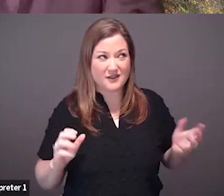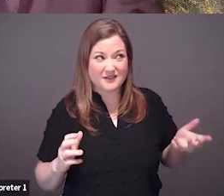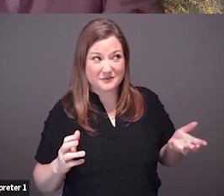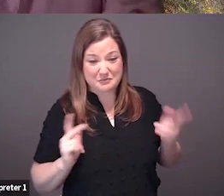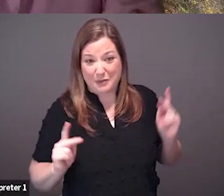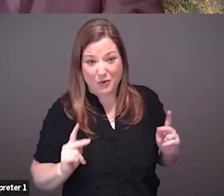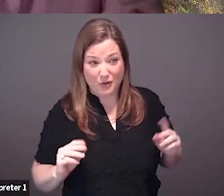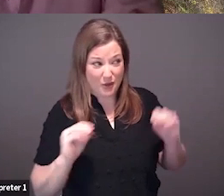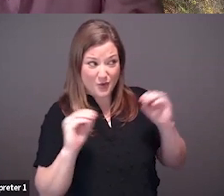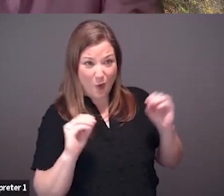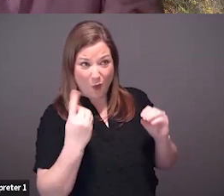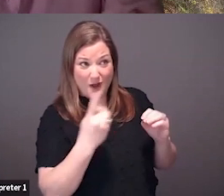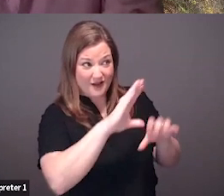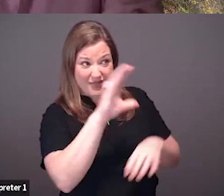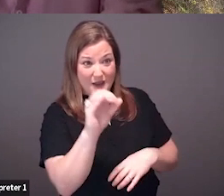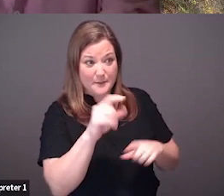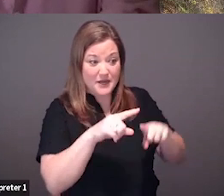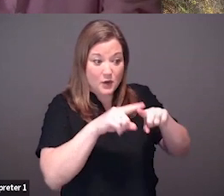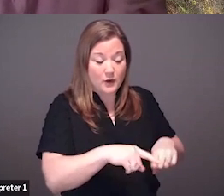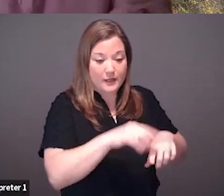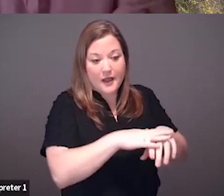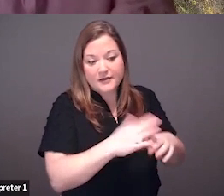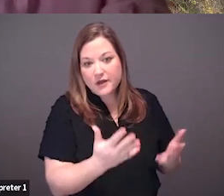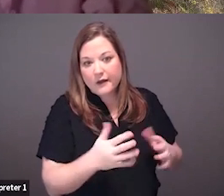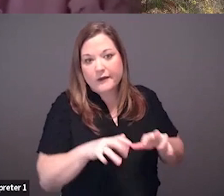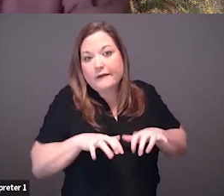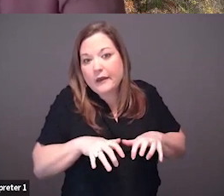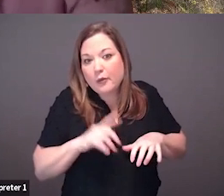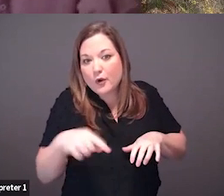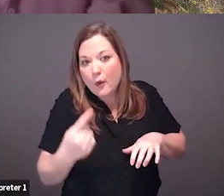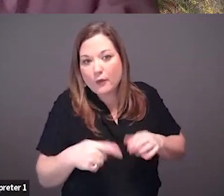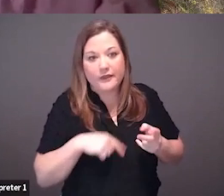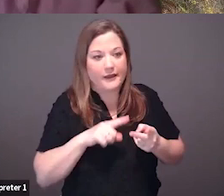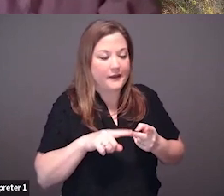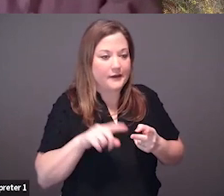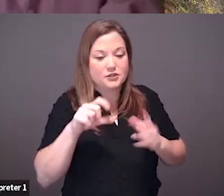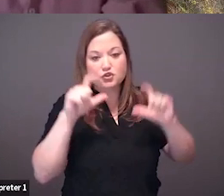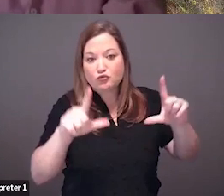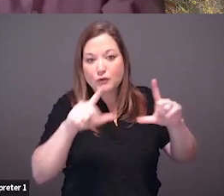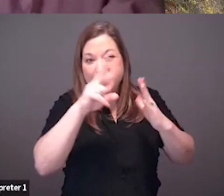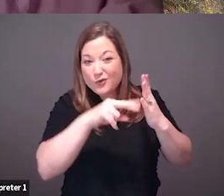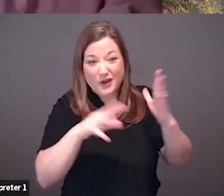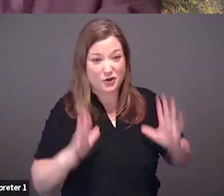Nobody in the company relies on, for example, keyboard-only inputters, frame readers. It it was ignorance, plain and simple.